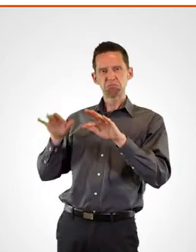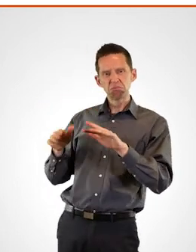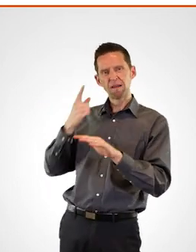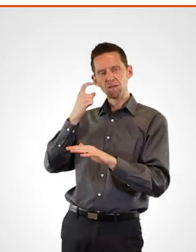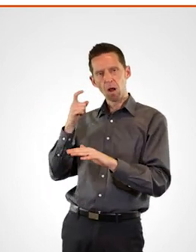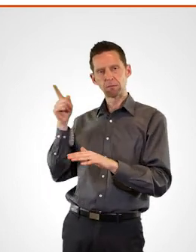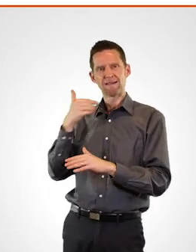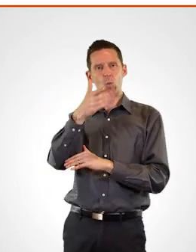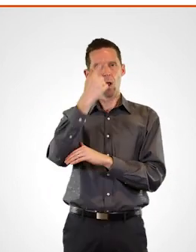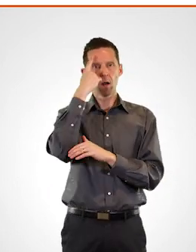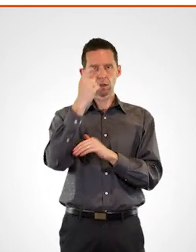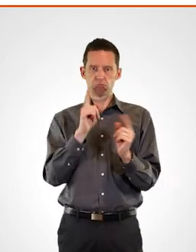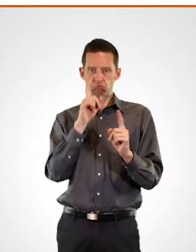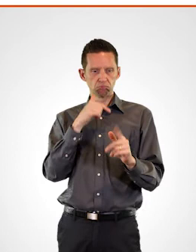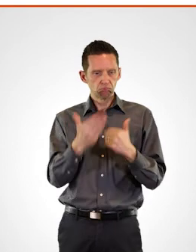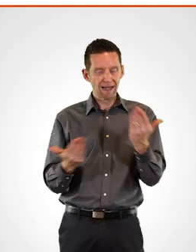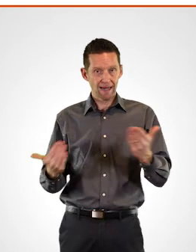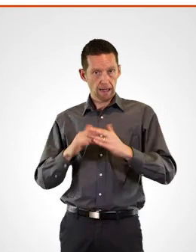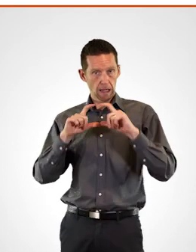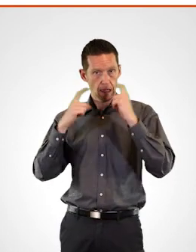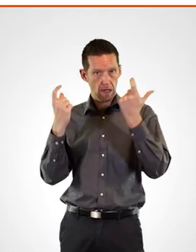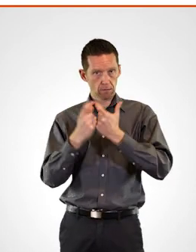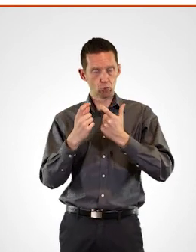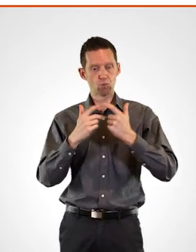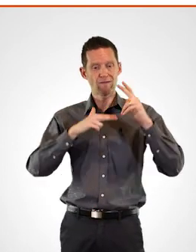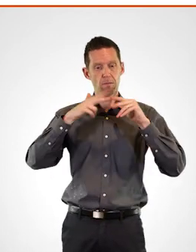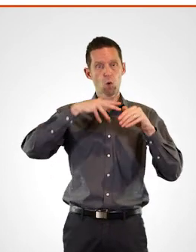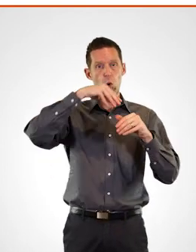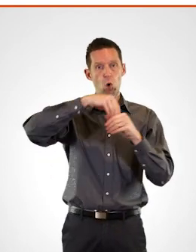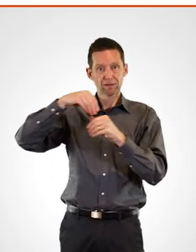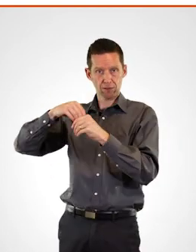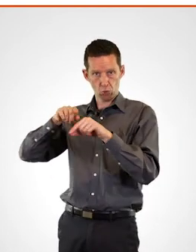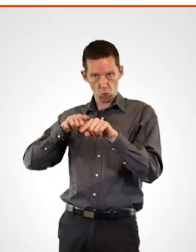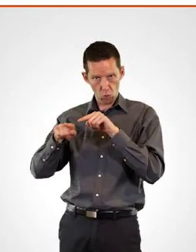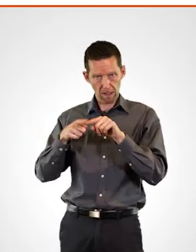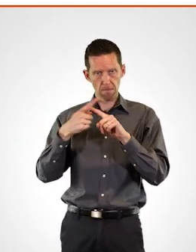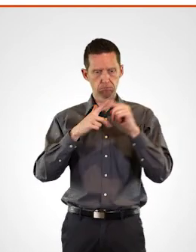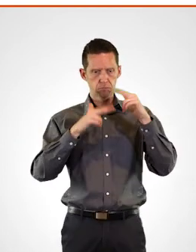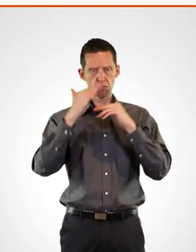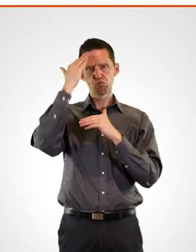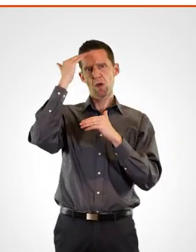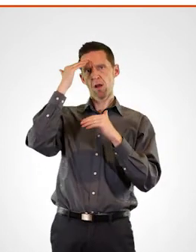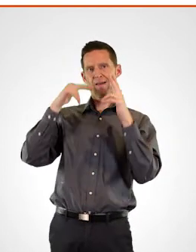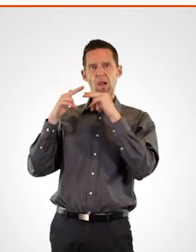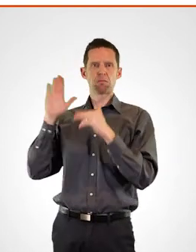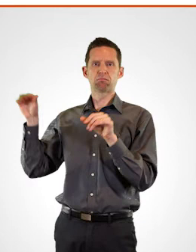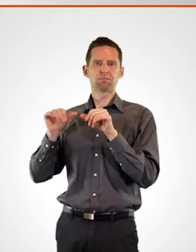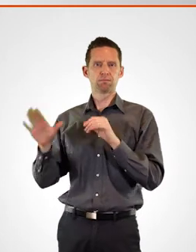and it gives you ideas of what you can do in your classroom to not only build content learning but to build brain development.